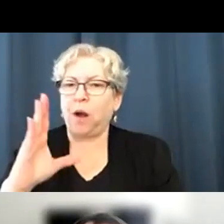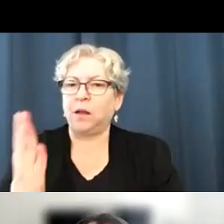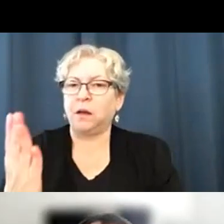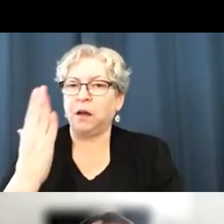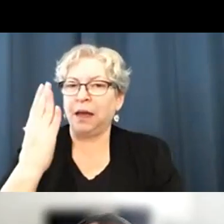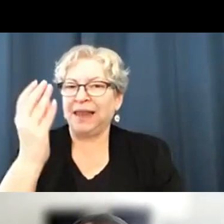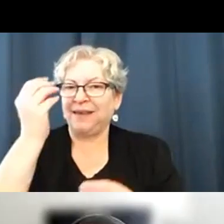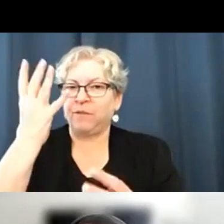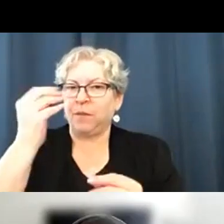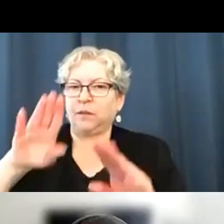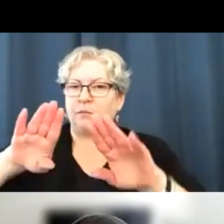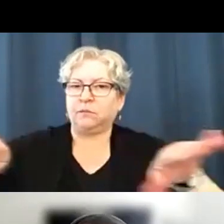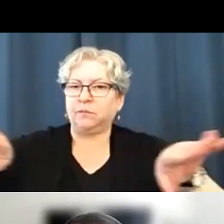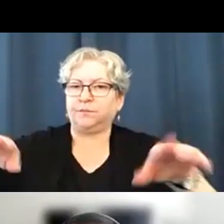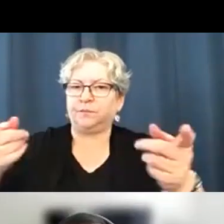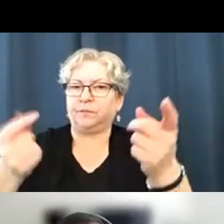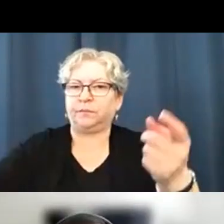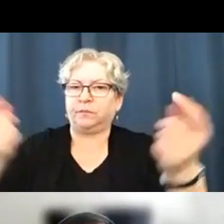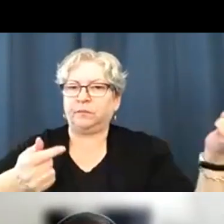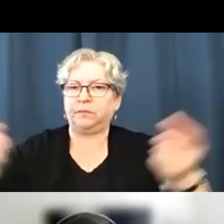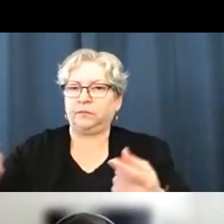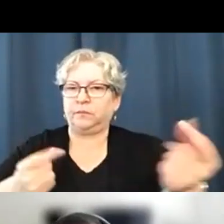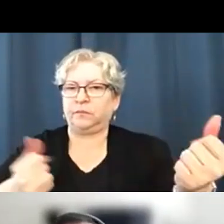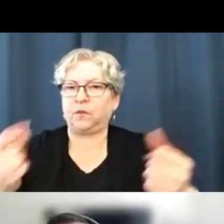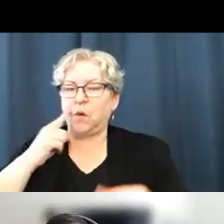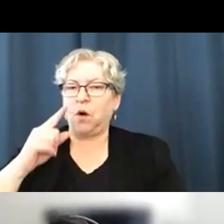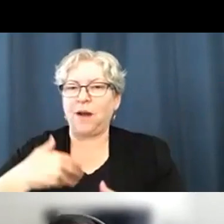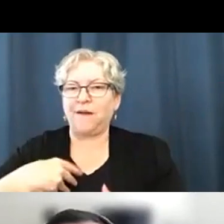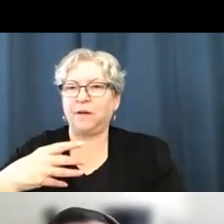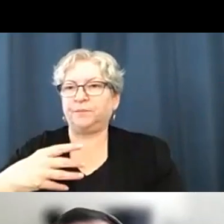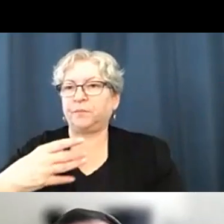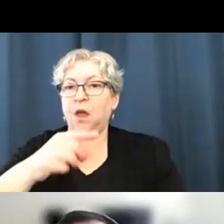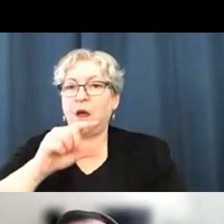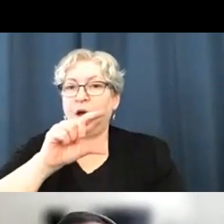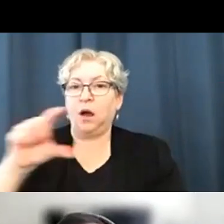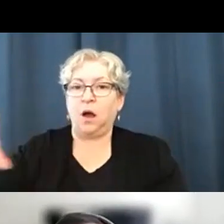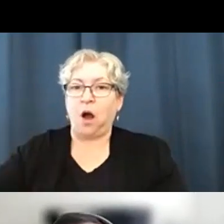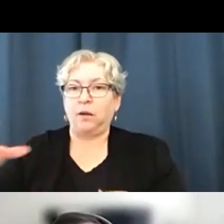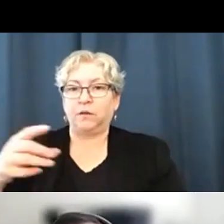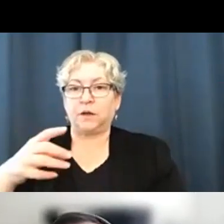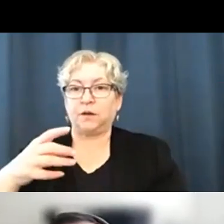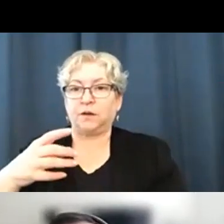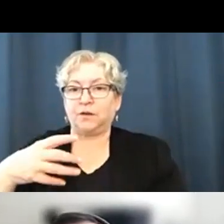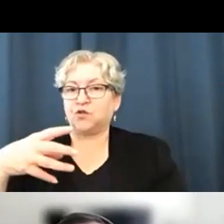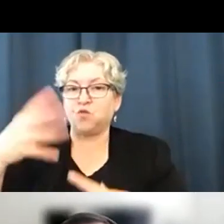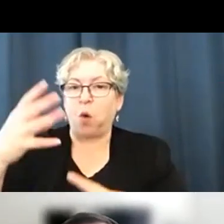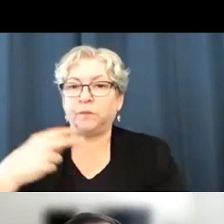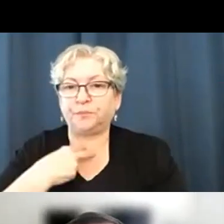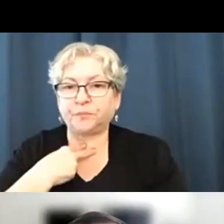being pushed off the page to the side or you have horizontal scroll bars or even worse, in some cases, you can have content